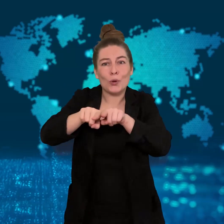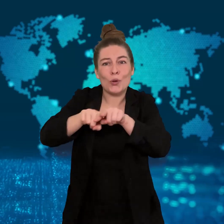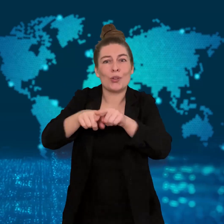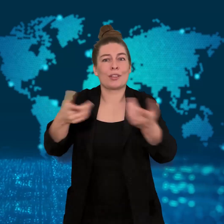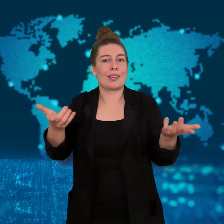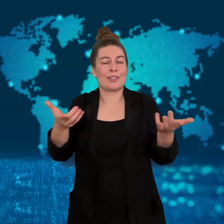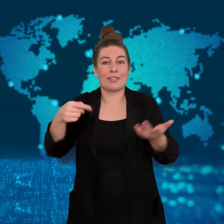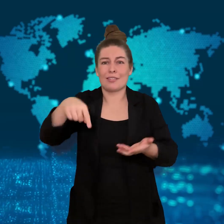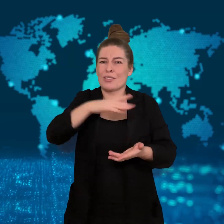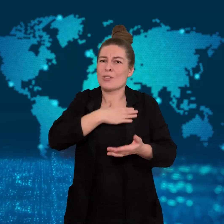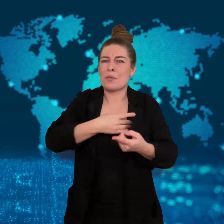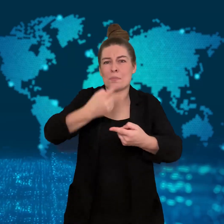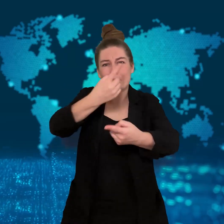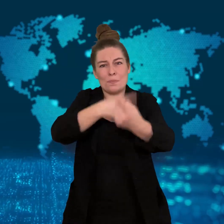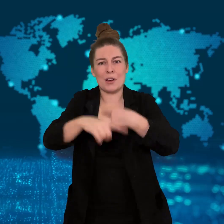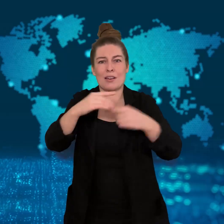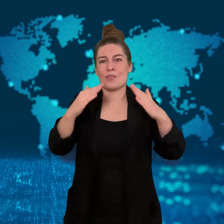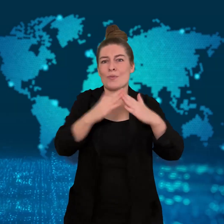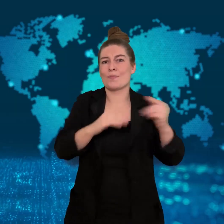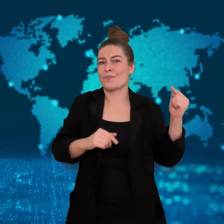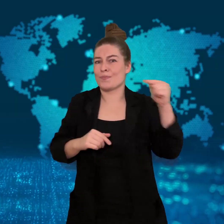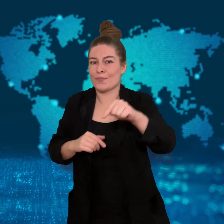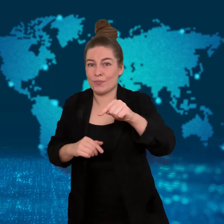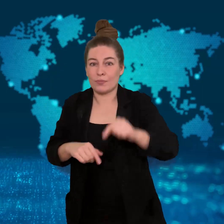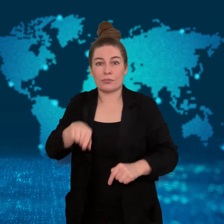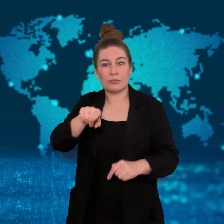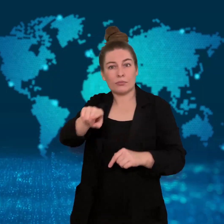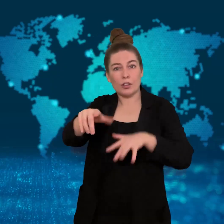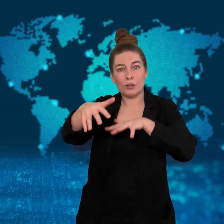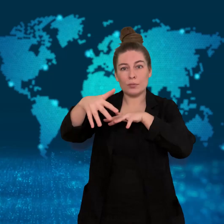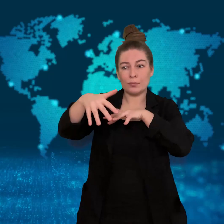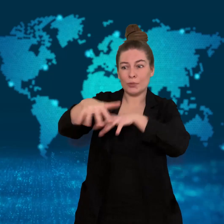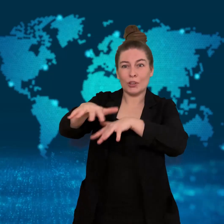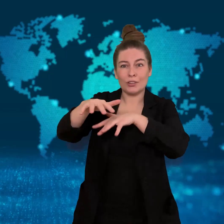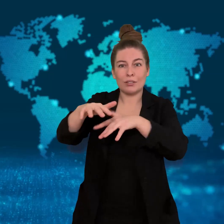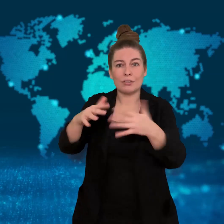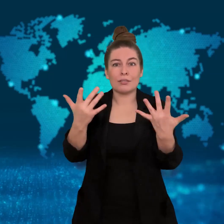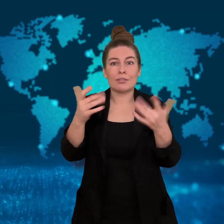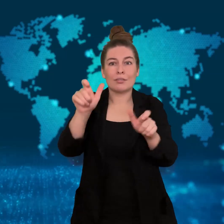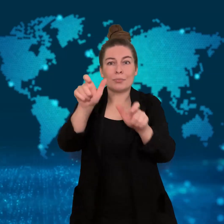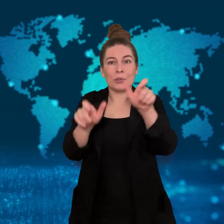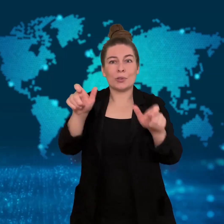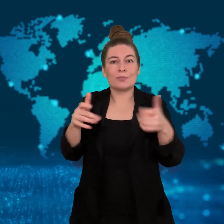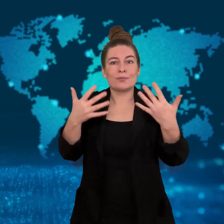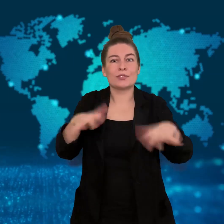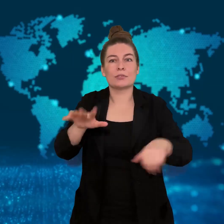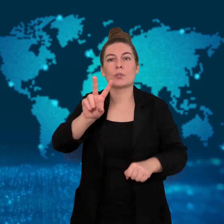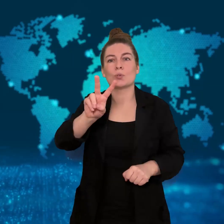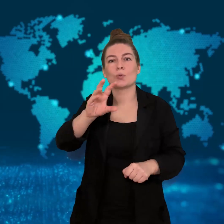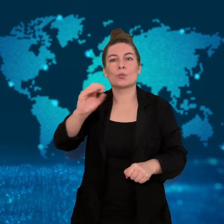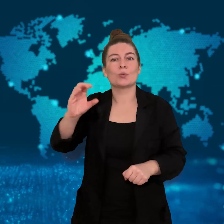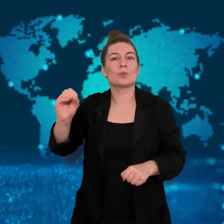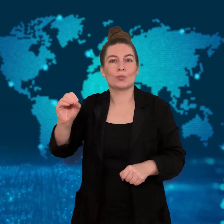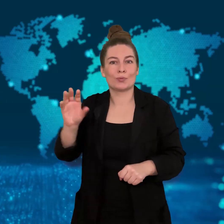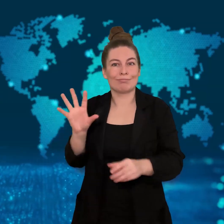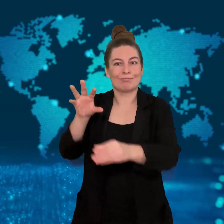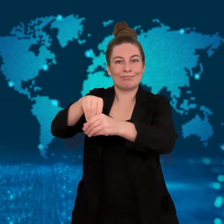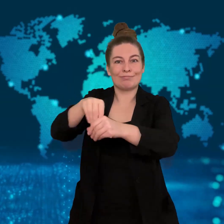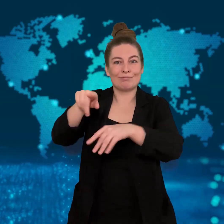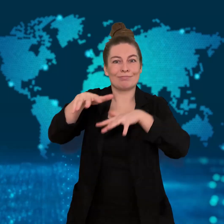The journalists - both Russian and foreign reporters -